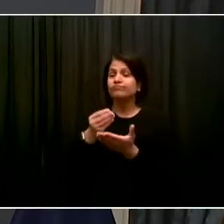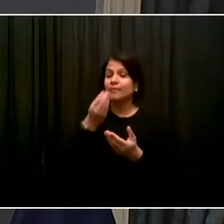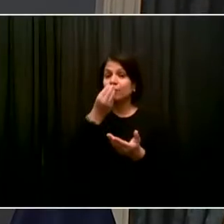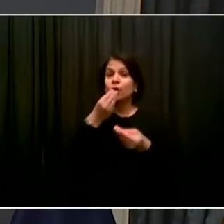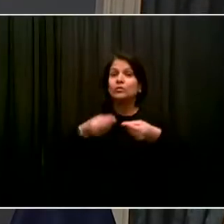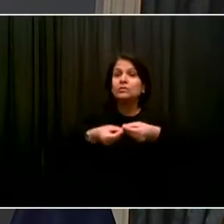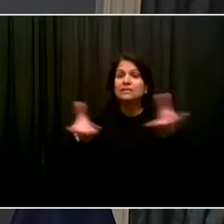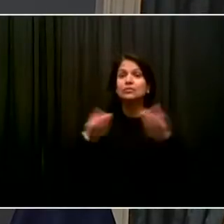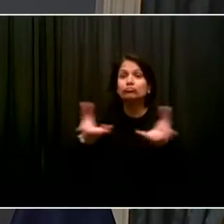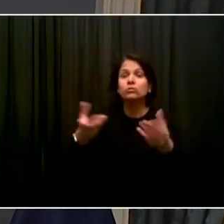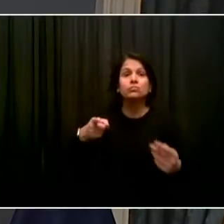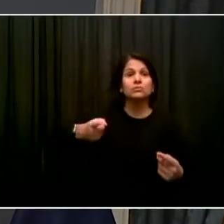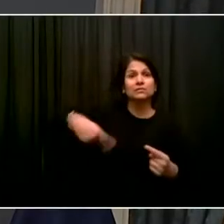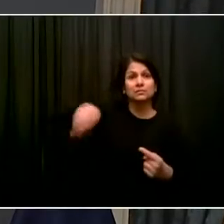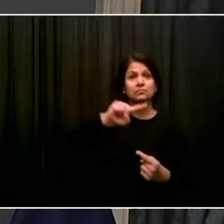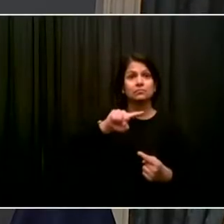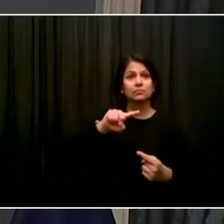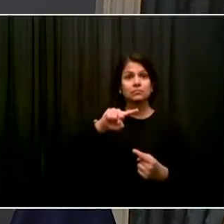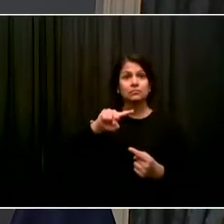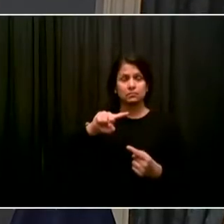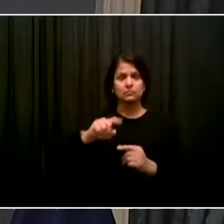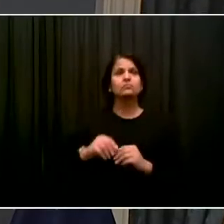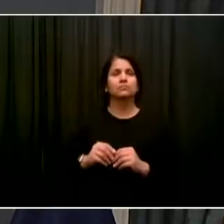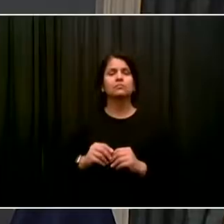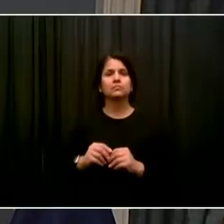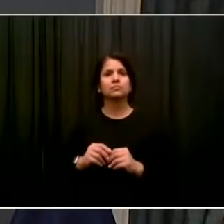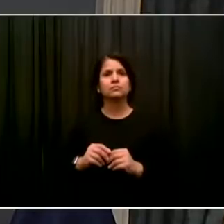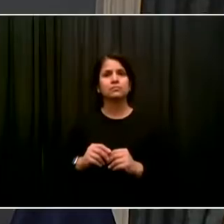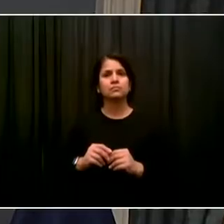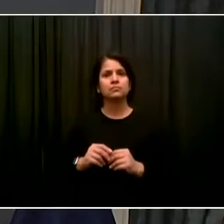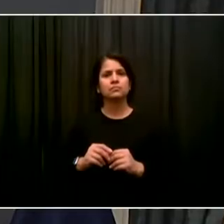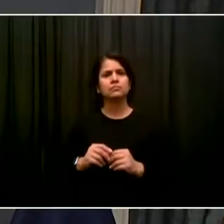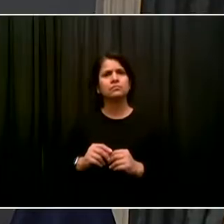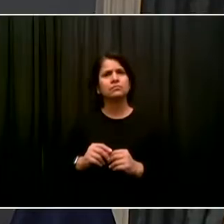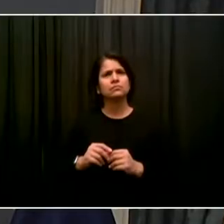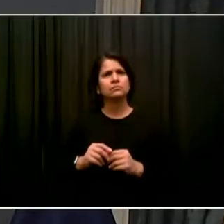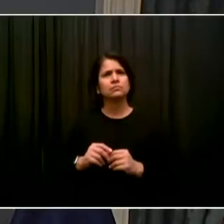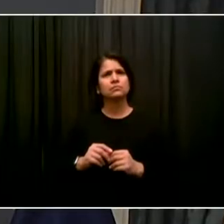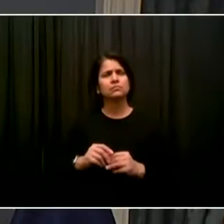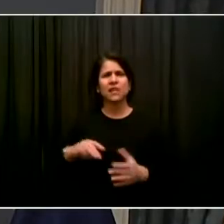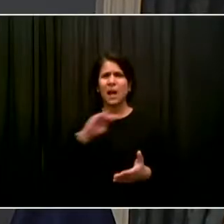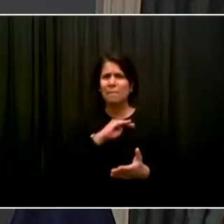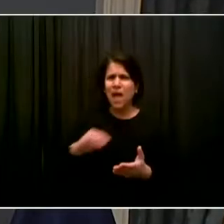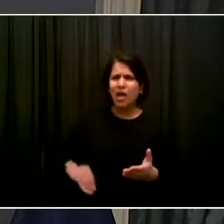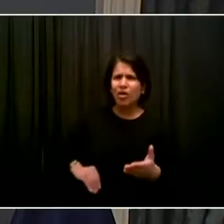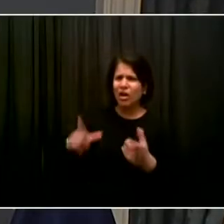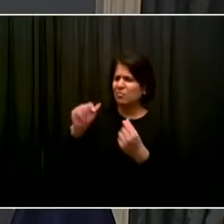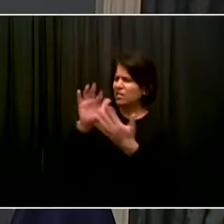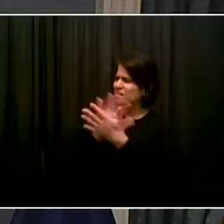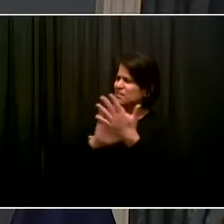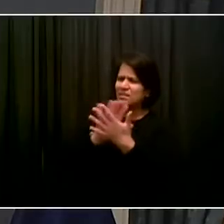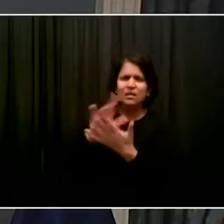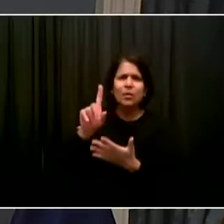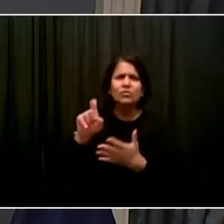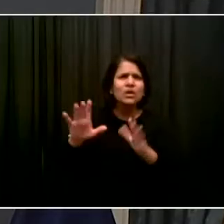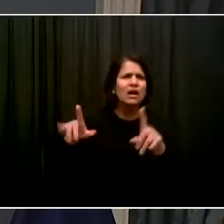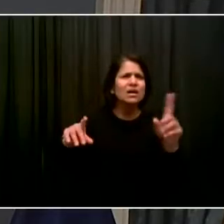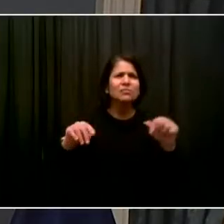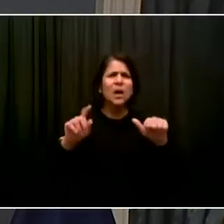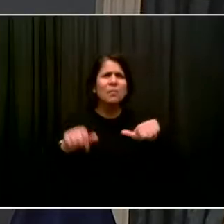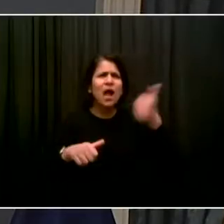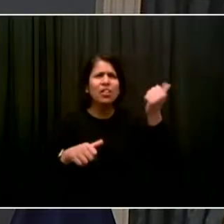ANYTHNIG TO MAKE SURE VOTERS